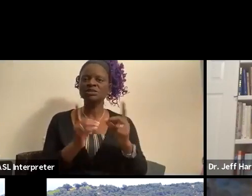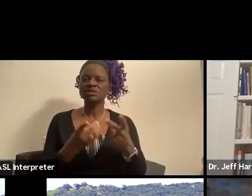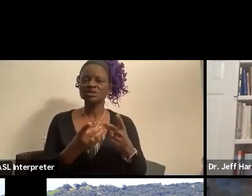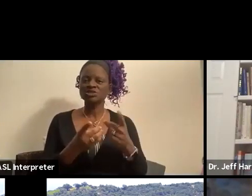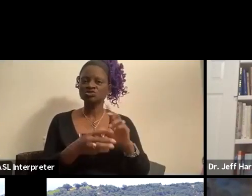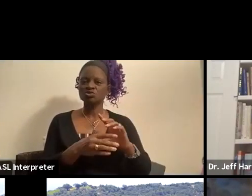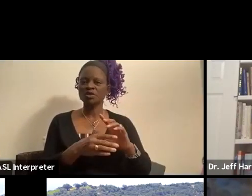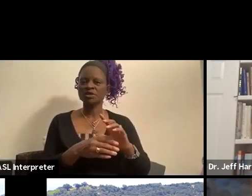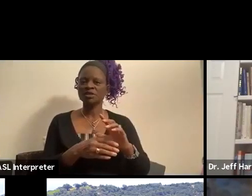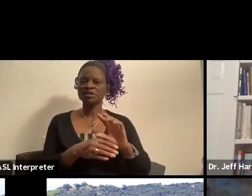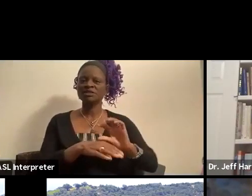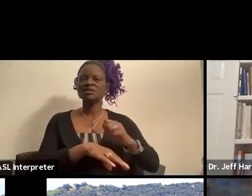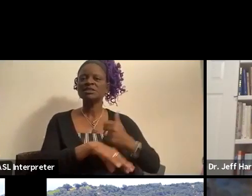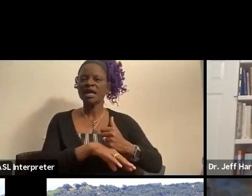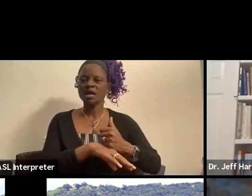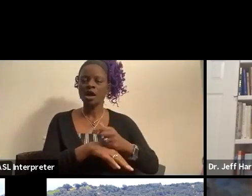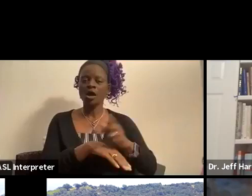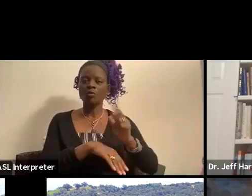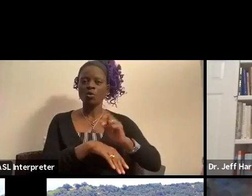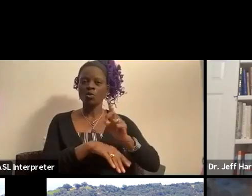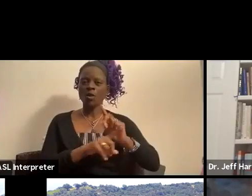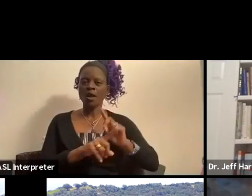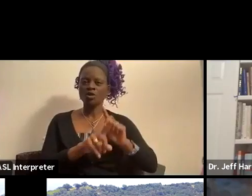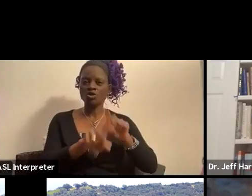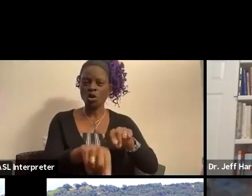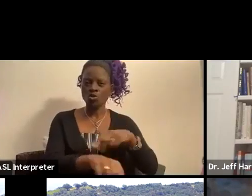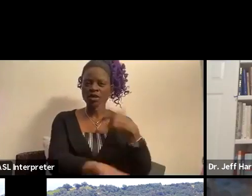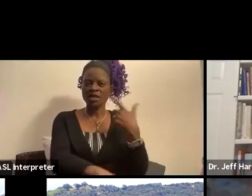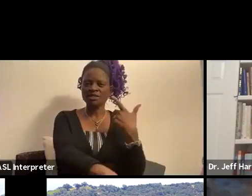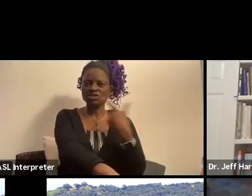that we can concentrate and get teachers vaccinated without